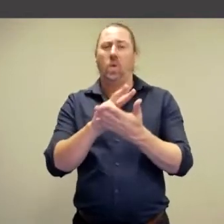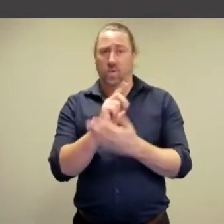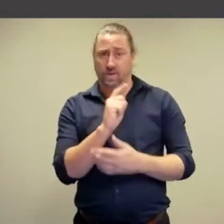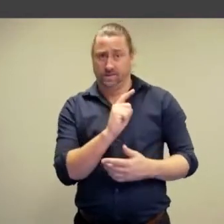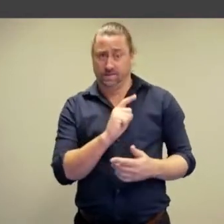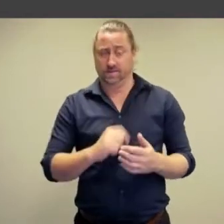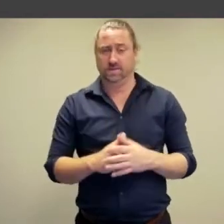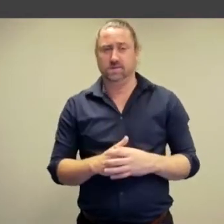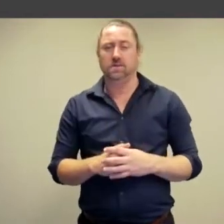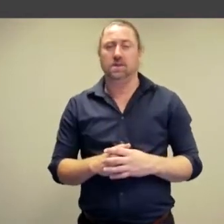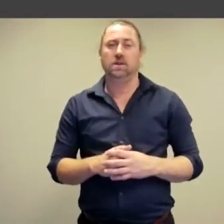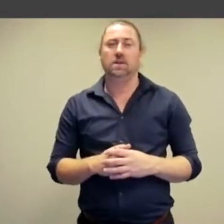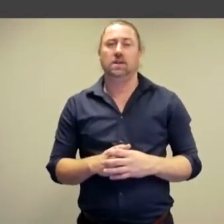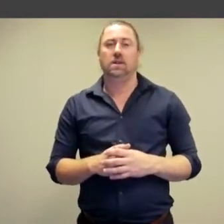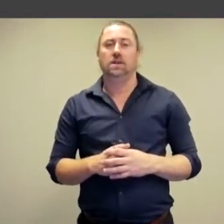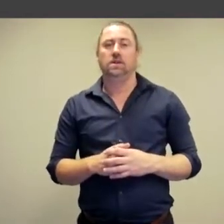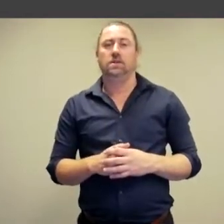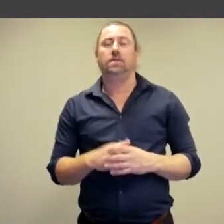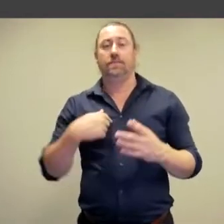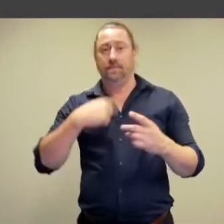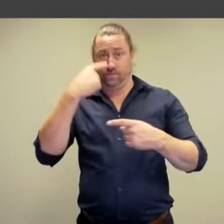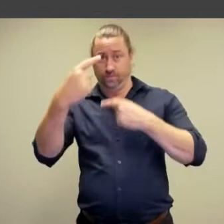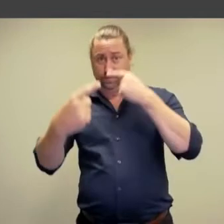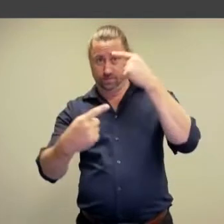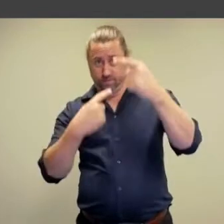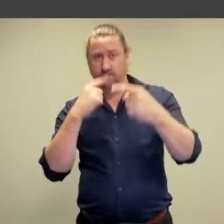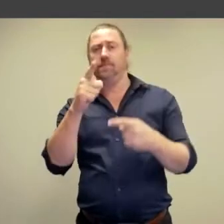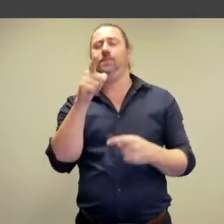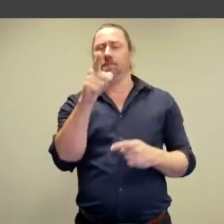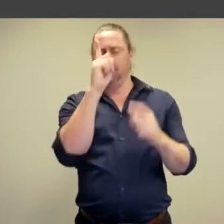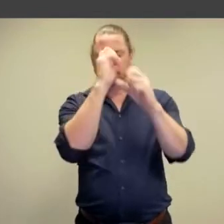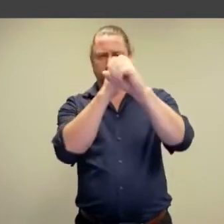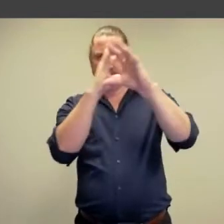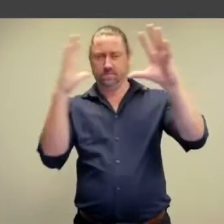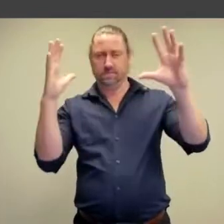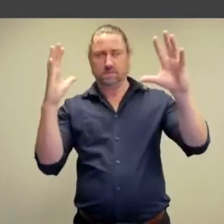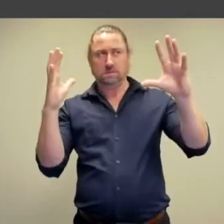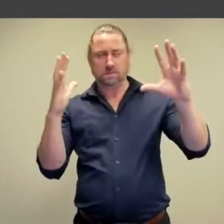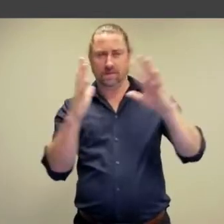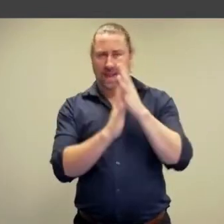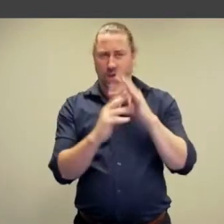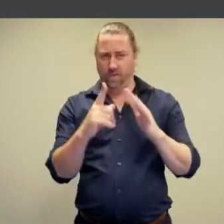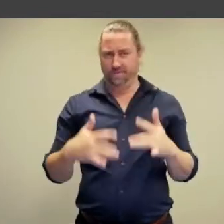As I describe it, I want you to imagine